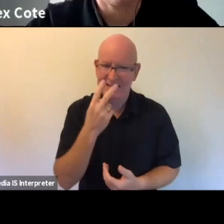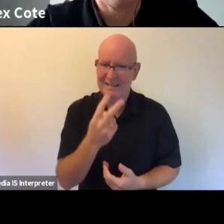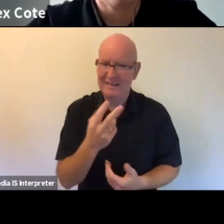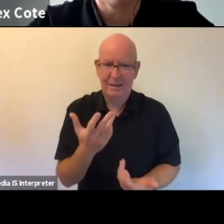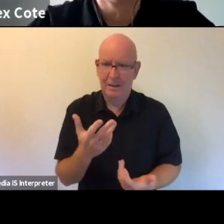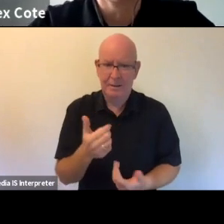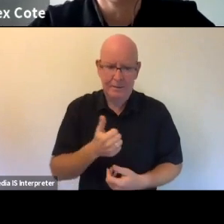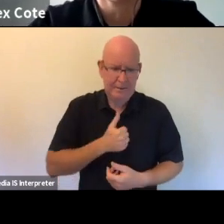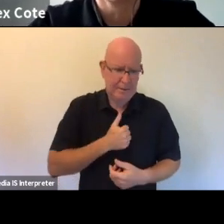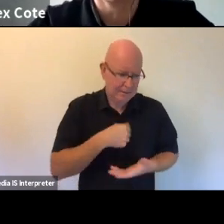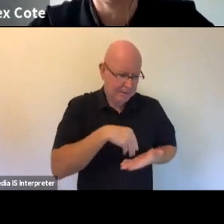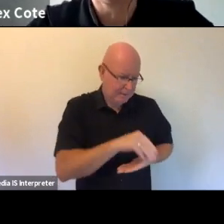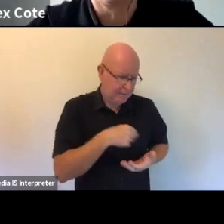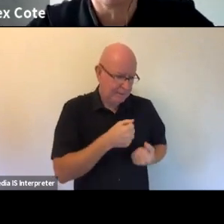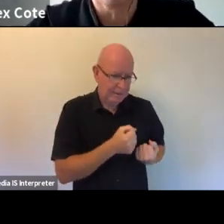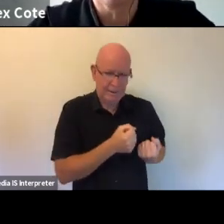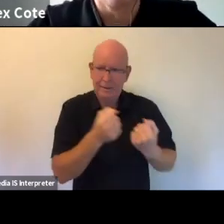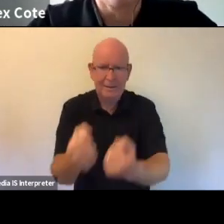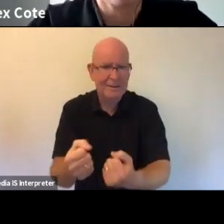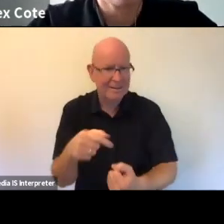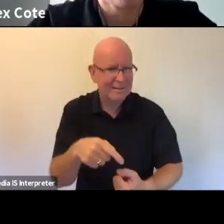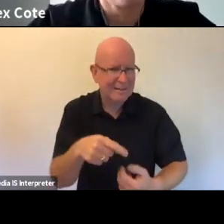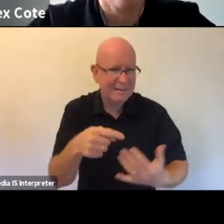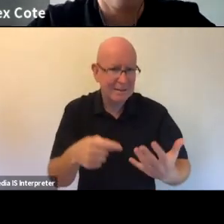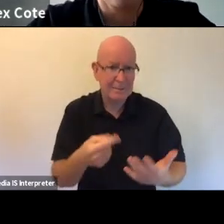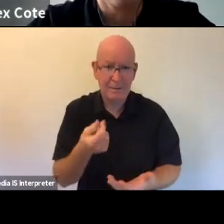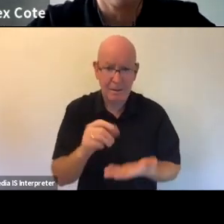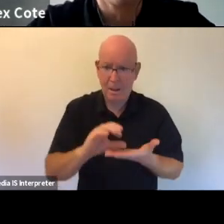is basically the fact that there is a loss of earnings or education opportunities